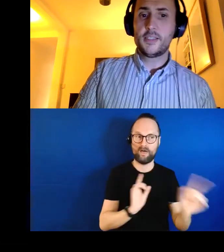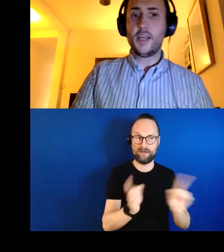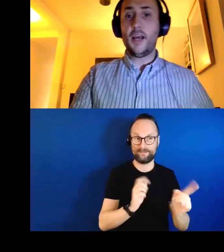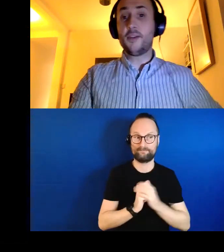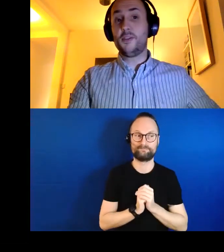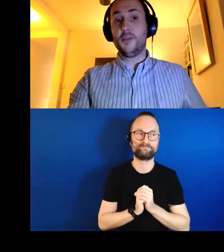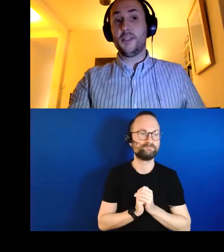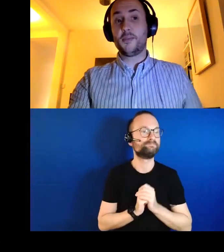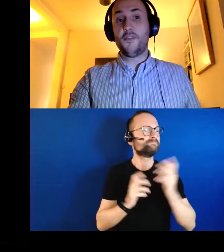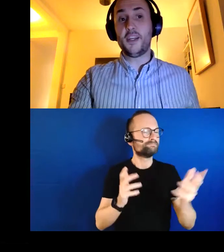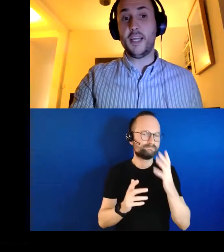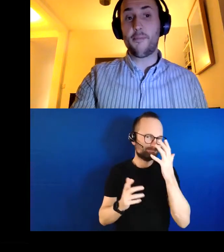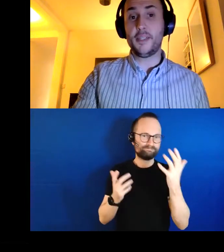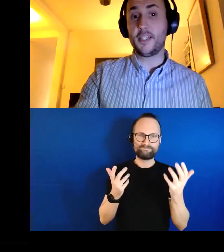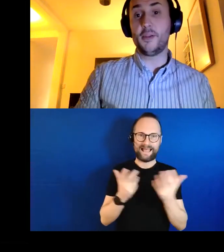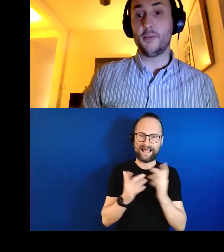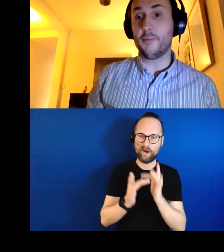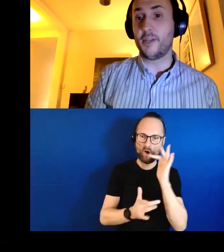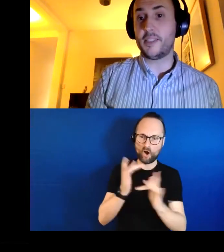same, you will be contacted and the report will go on and investigation will carry on in exactly the same way.